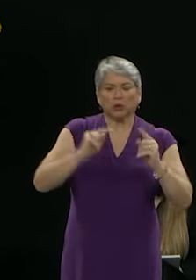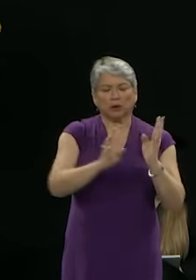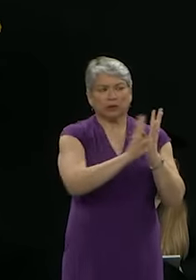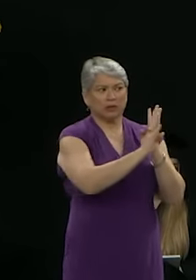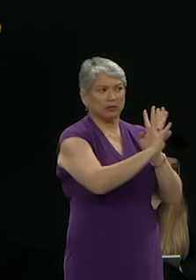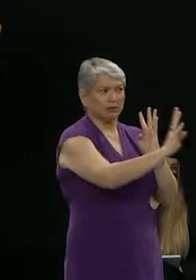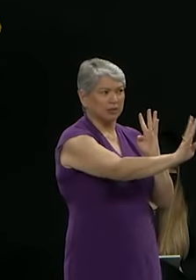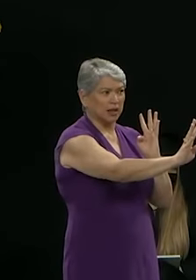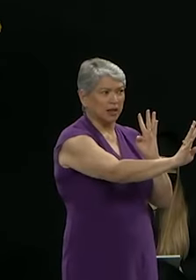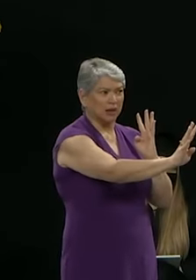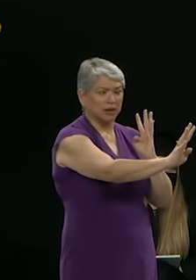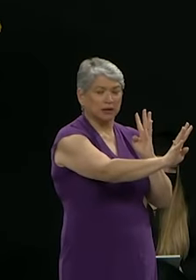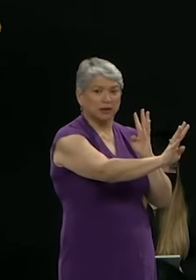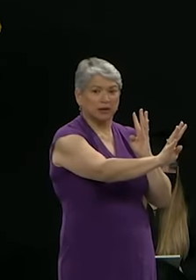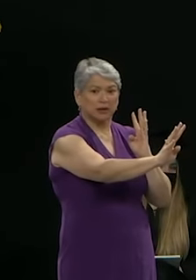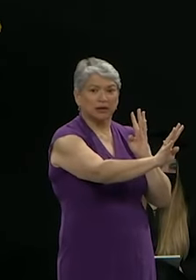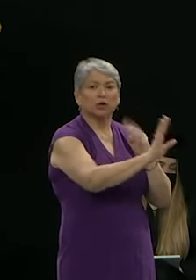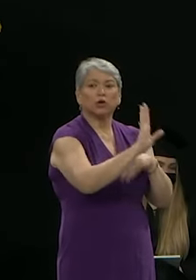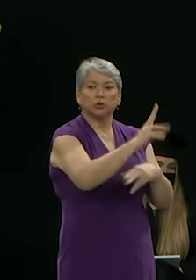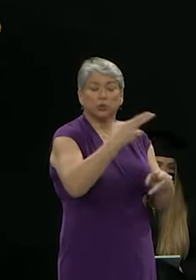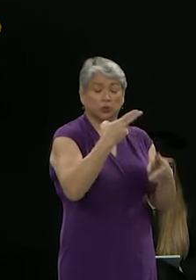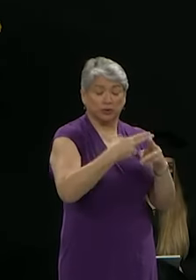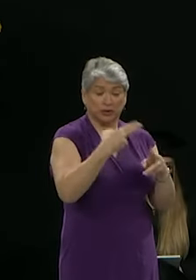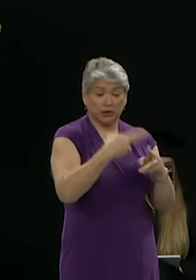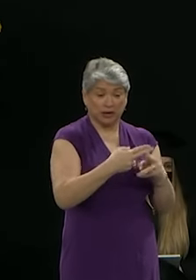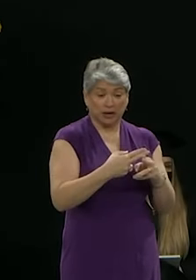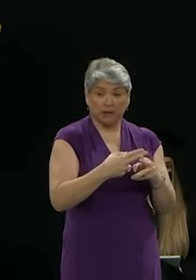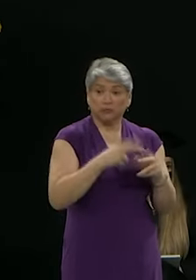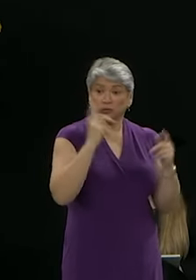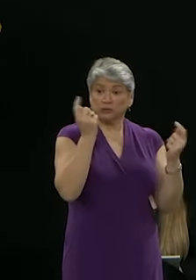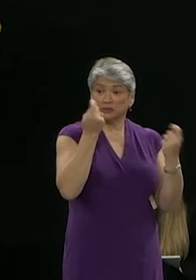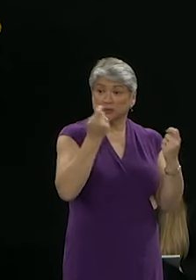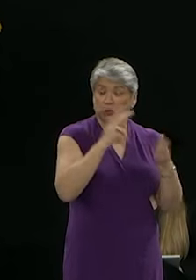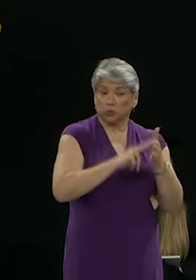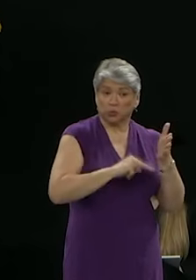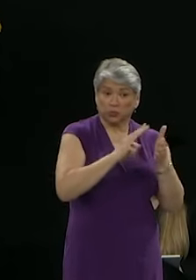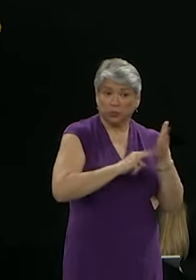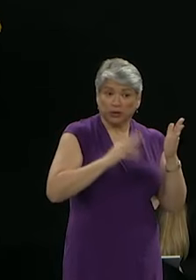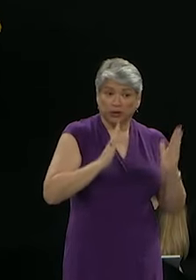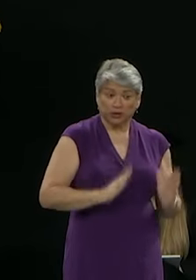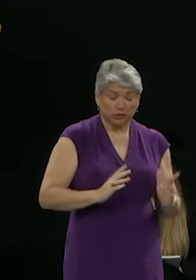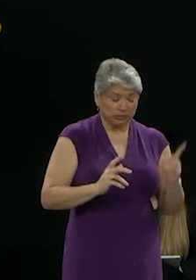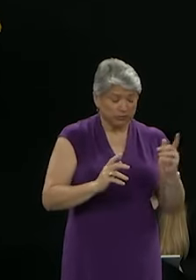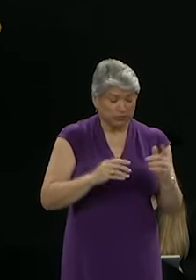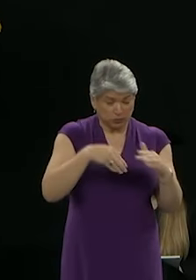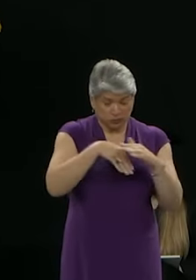and when you hand your name card to the ceremonial reader as you enter the ramp.